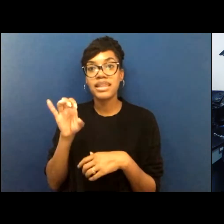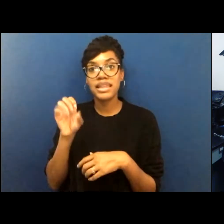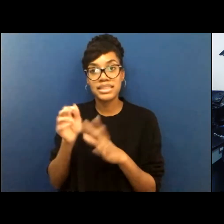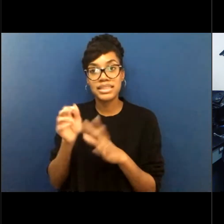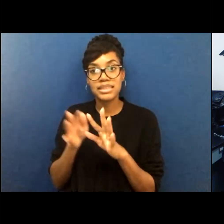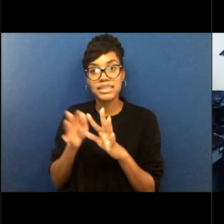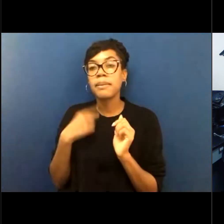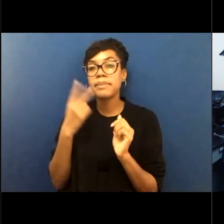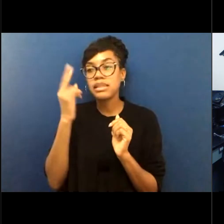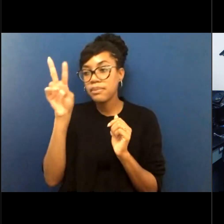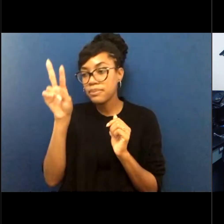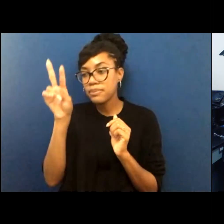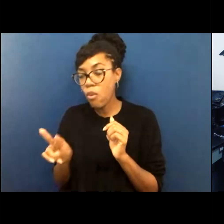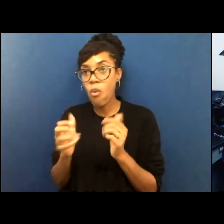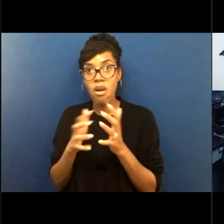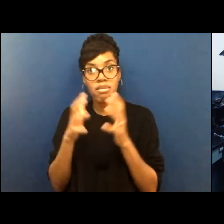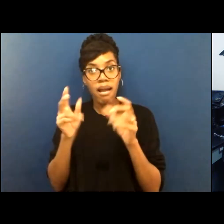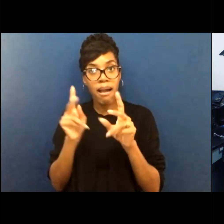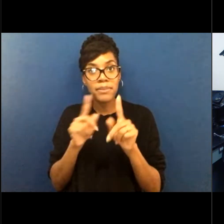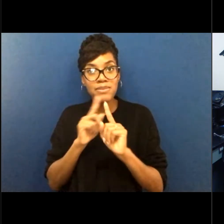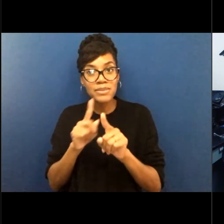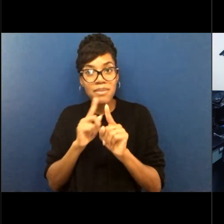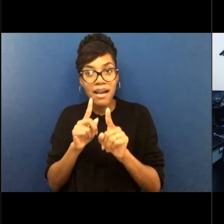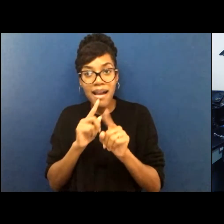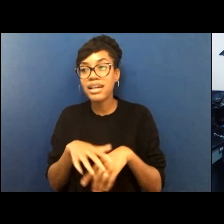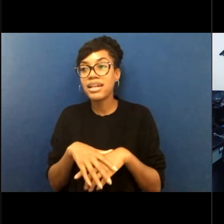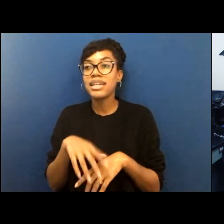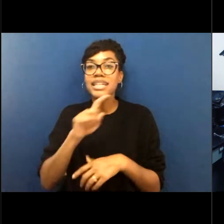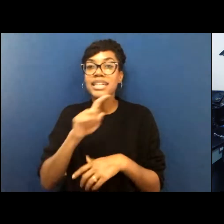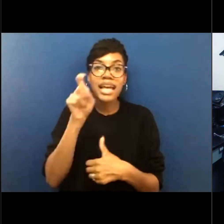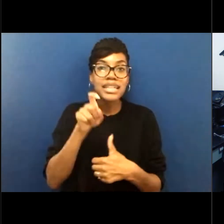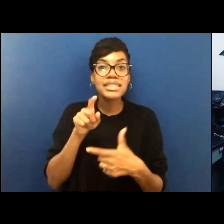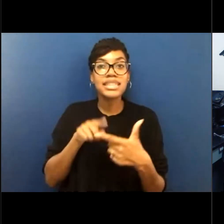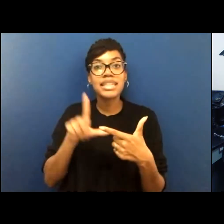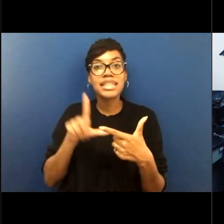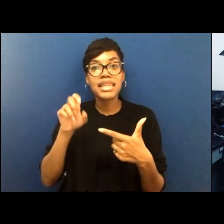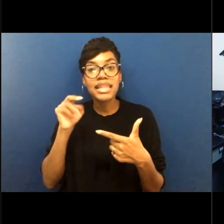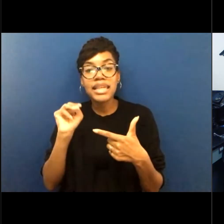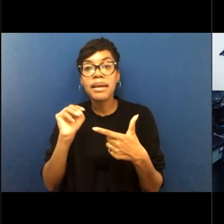Let's see, Texas, Liam, Rena, Theodore are all saying female.